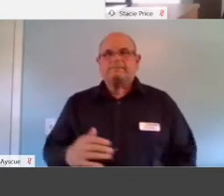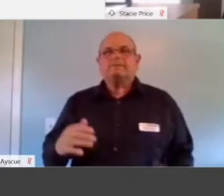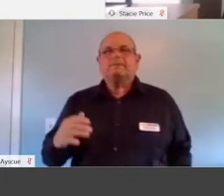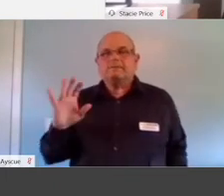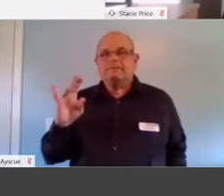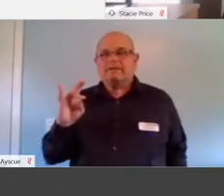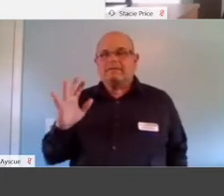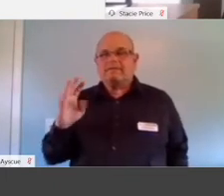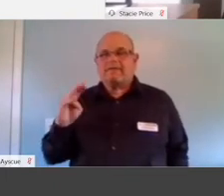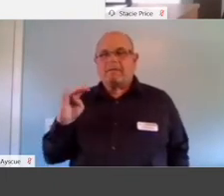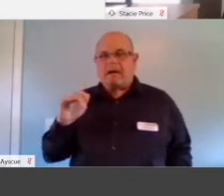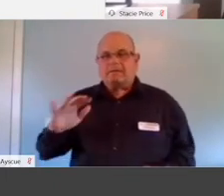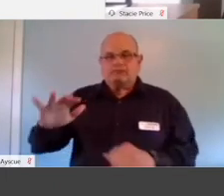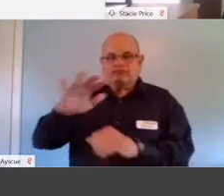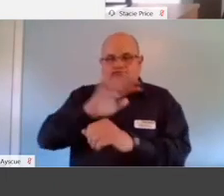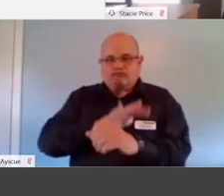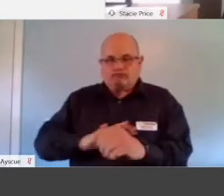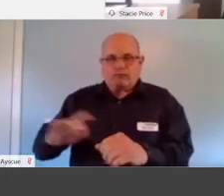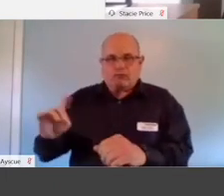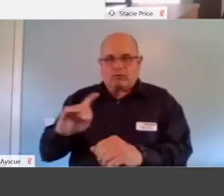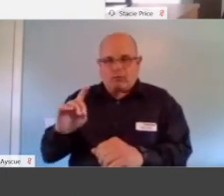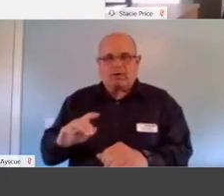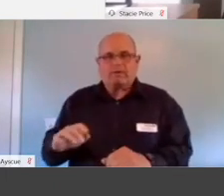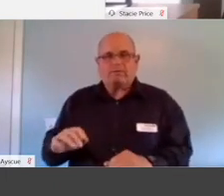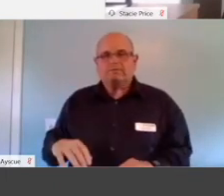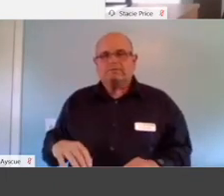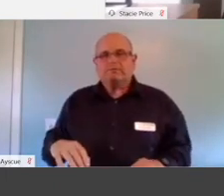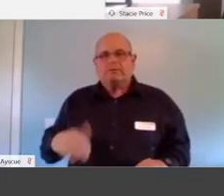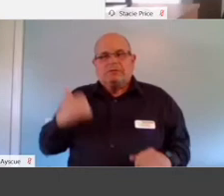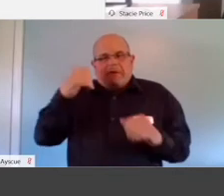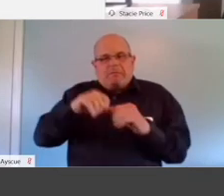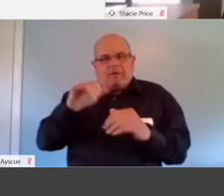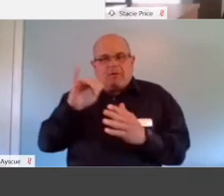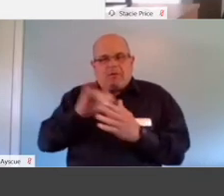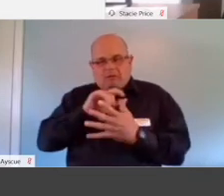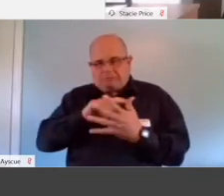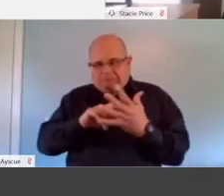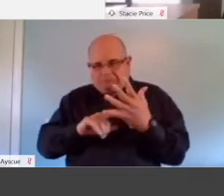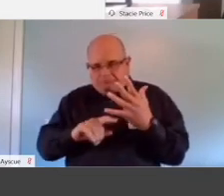miles within where you are. I wanted to mention that other law because